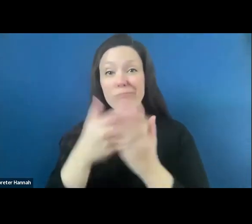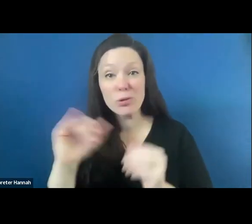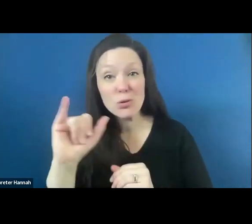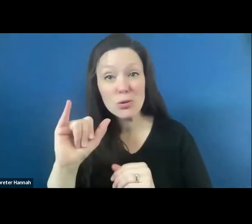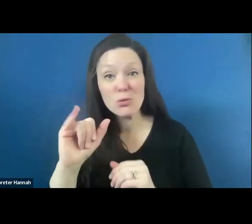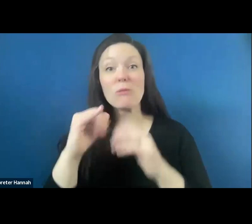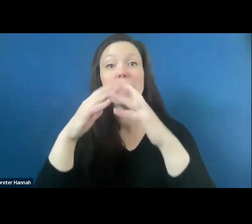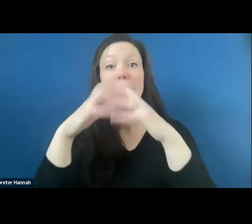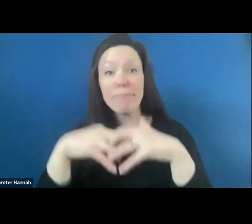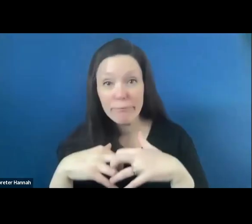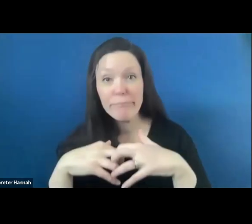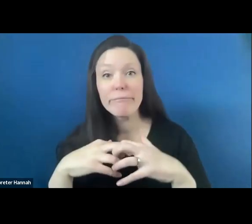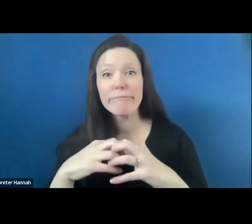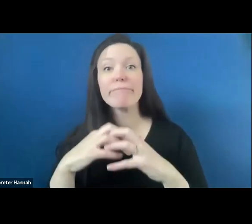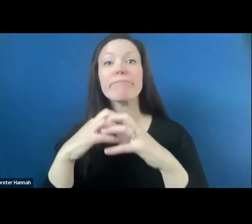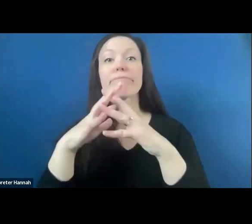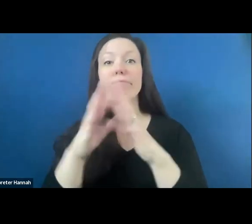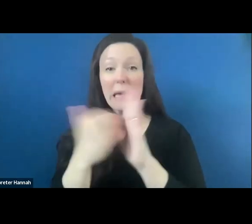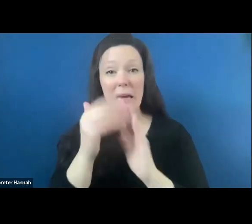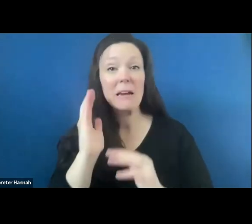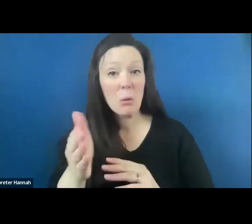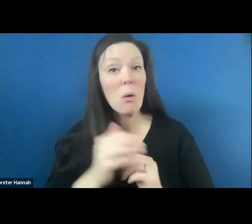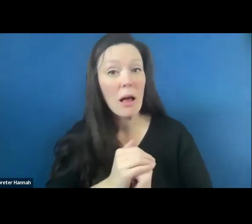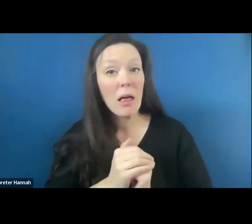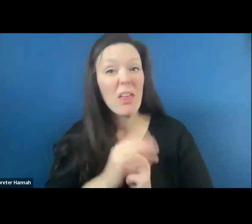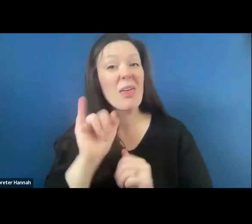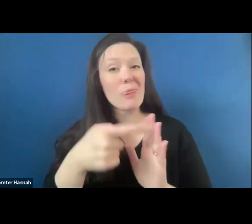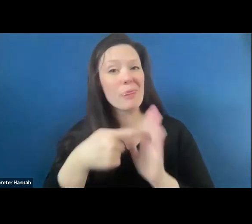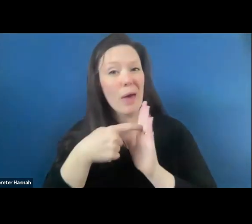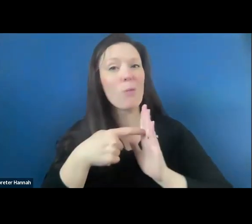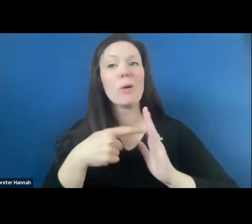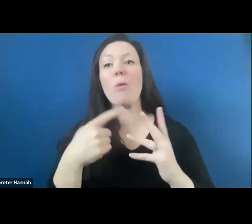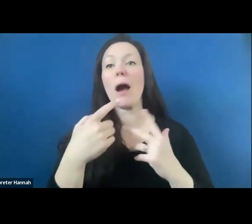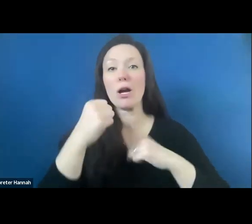standard way, which is fairly carbon intensive, including cement production.